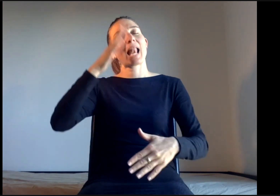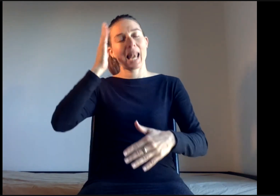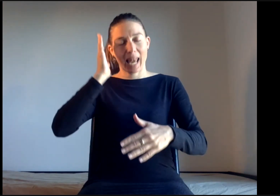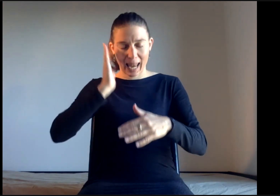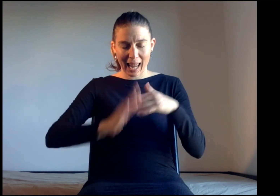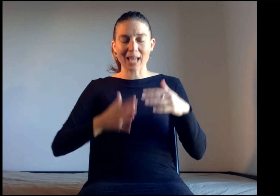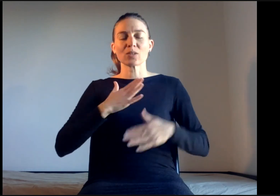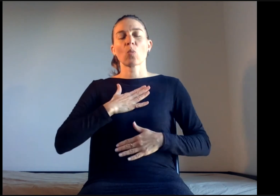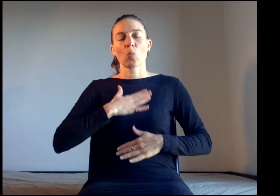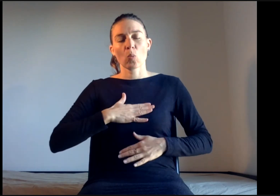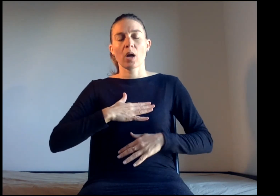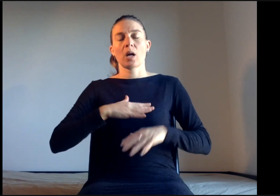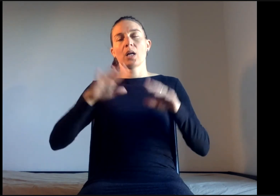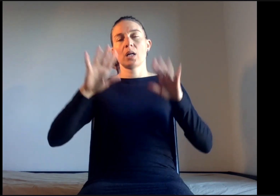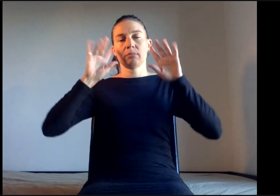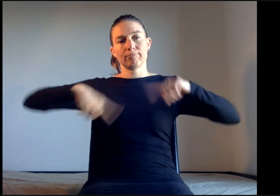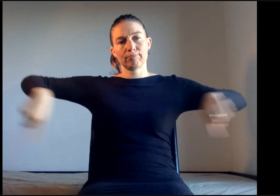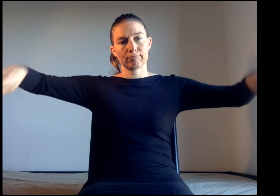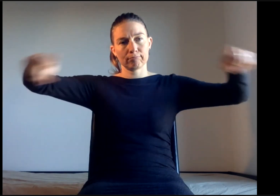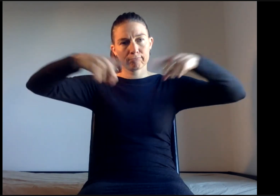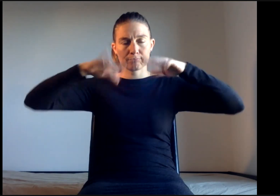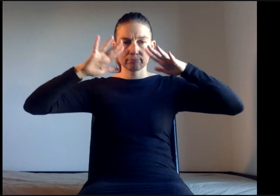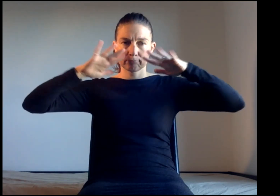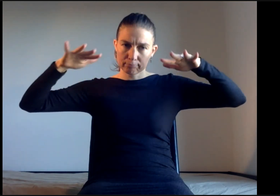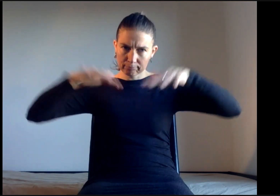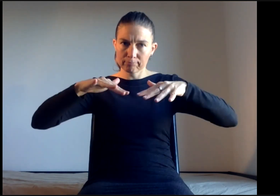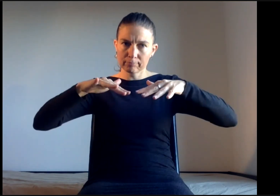And I think that...